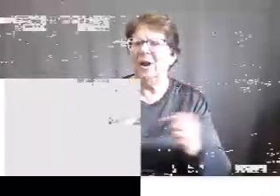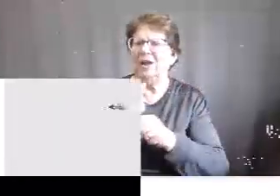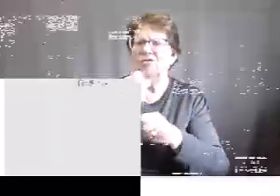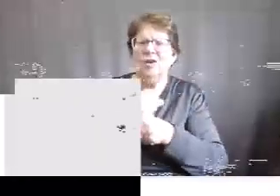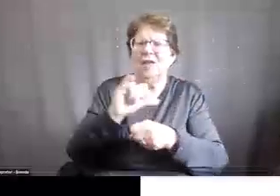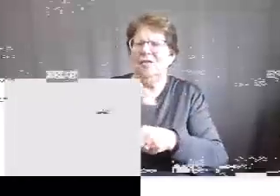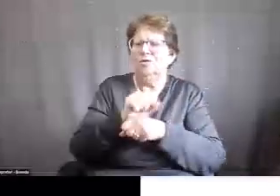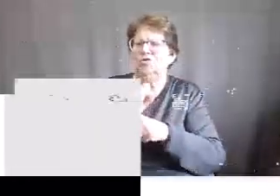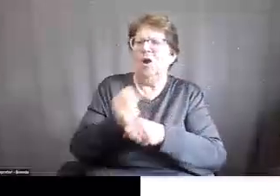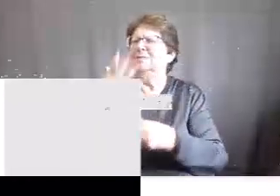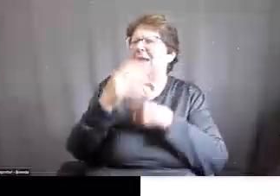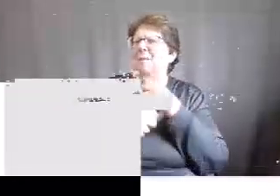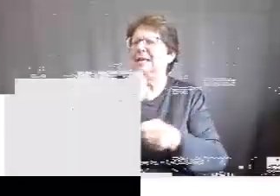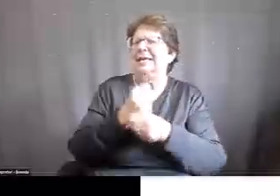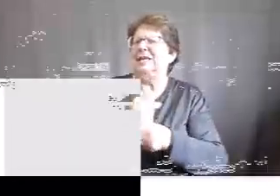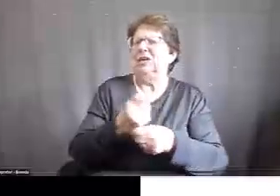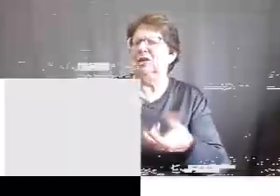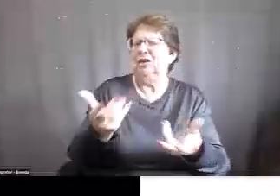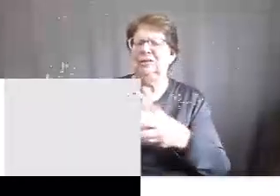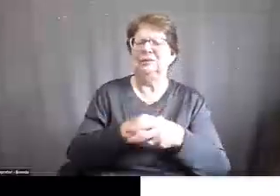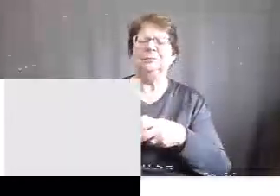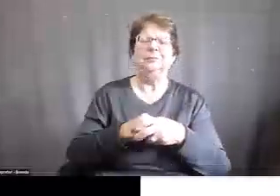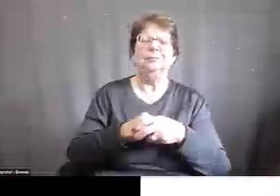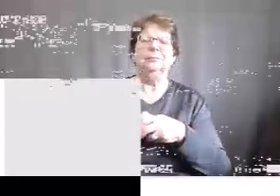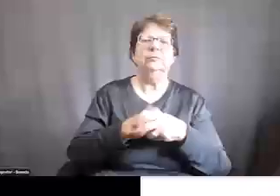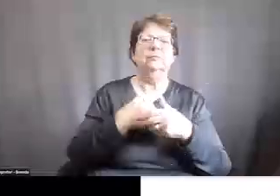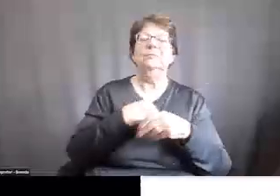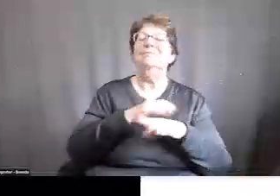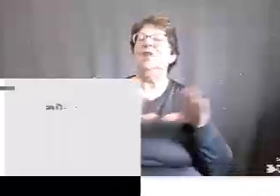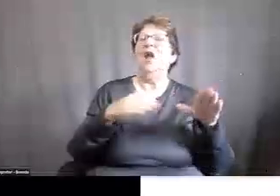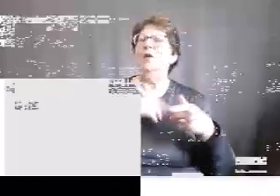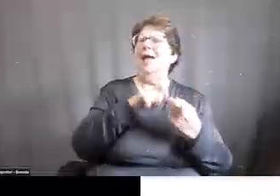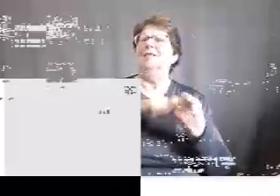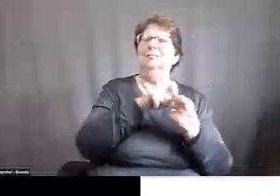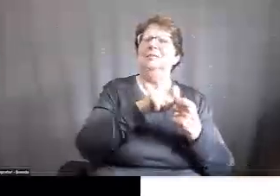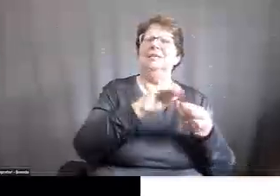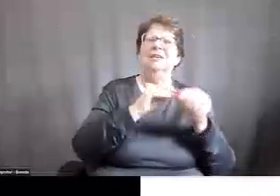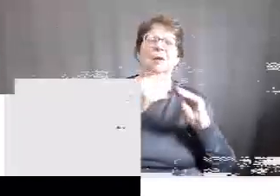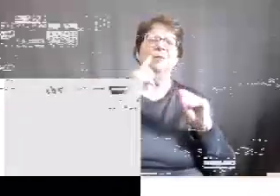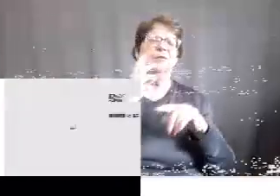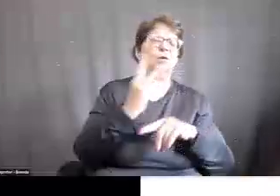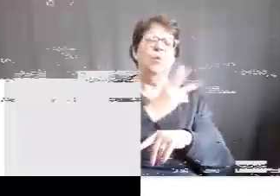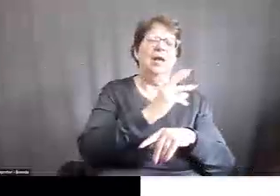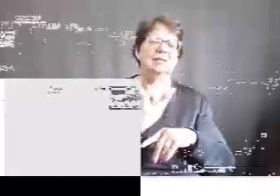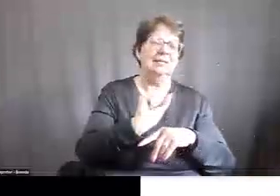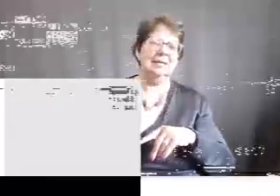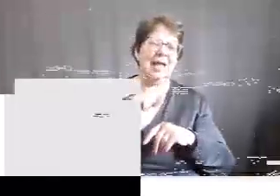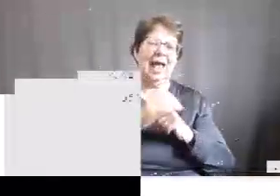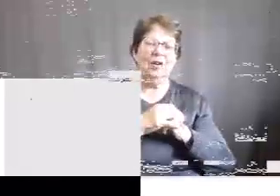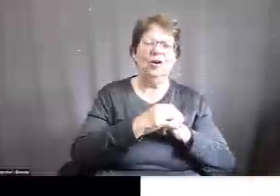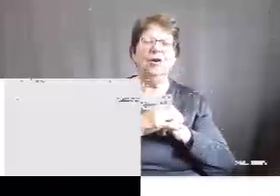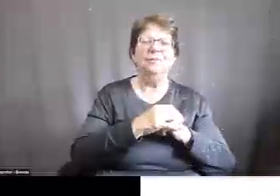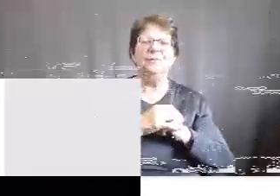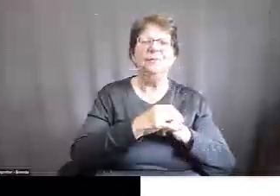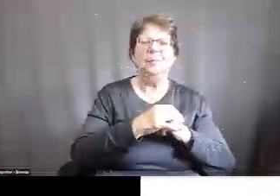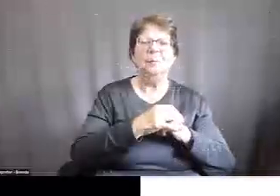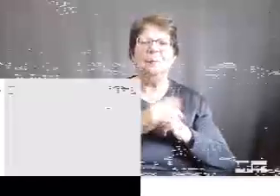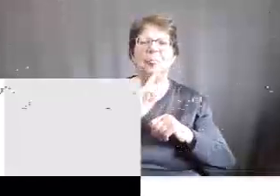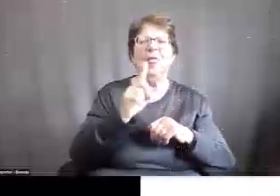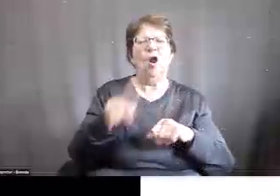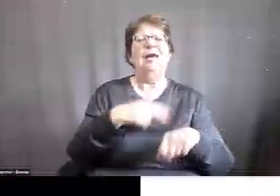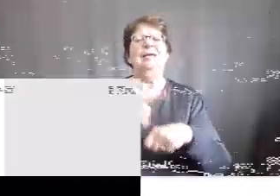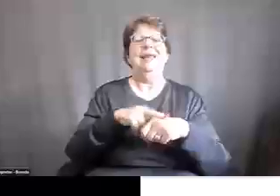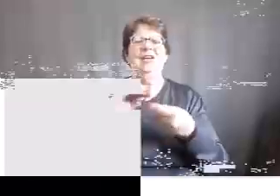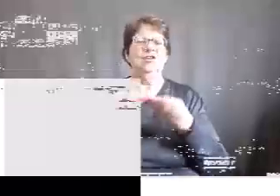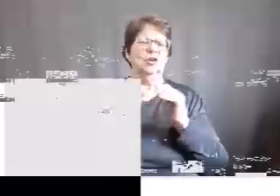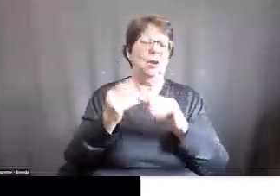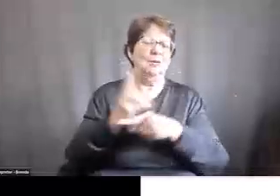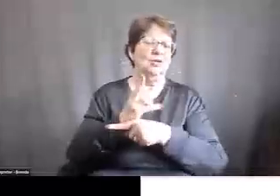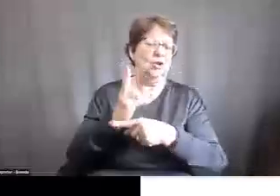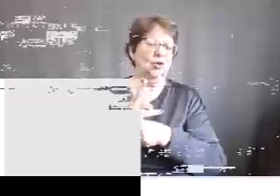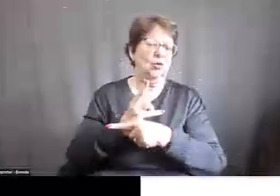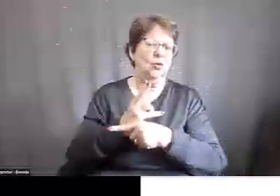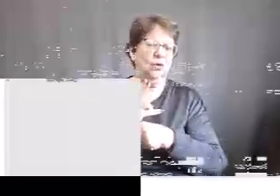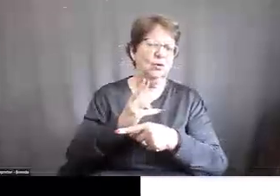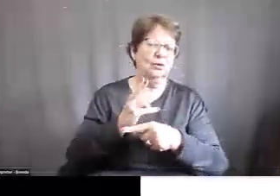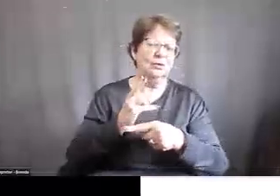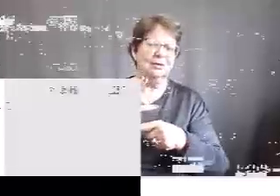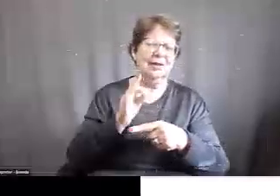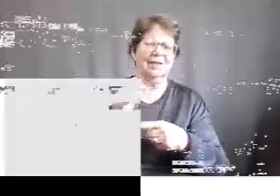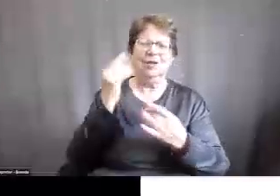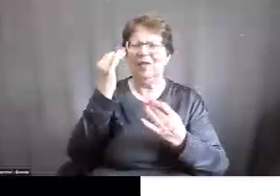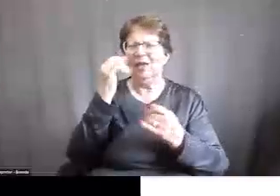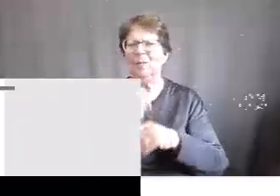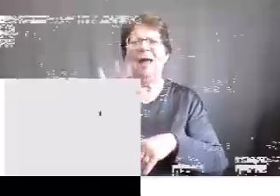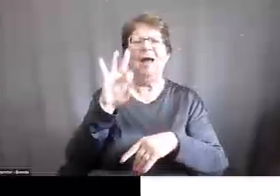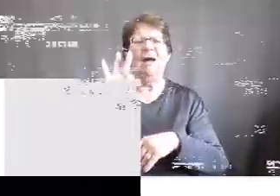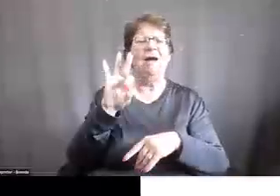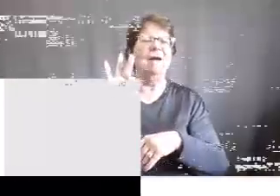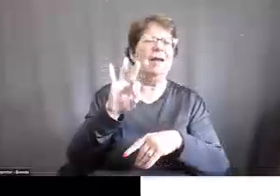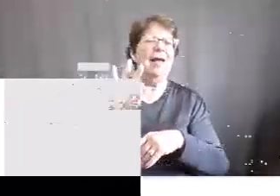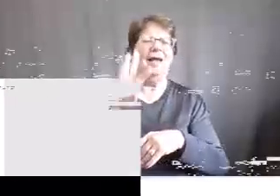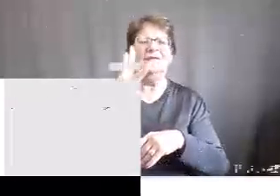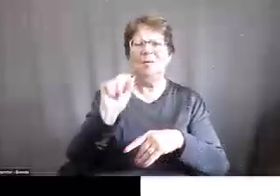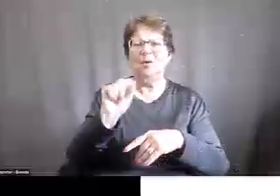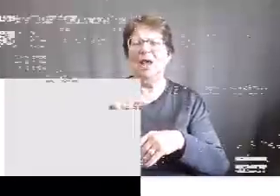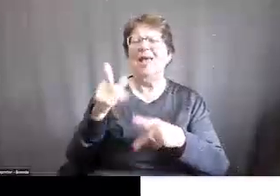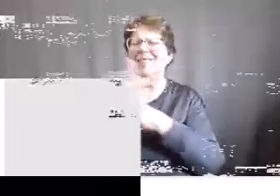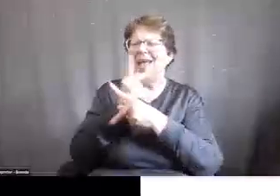Boardroom: So, I don't have specific numbers for West Seattle. There are… there are national numbers that are used throughout the… if you… if you think about FHWA, they… they… they calculate it in job years.